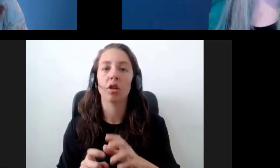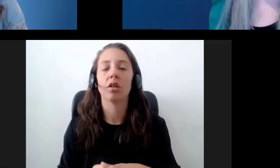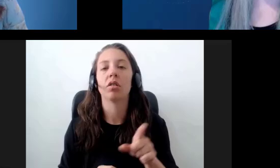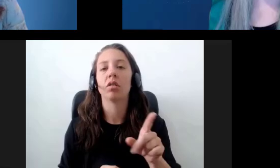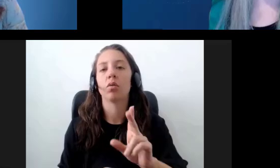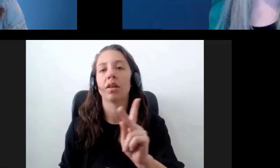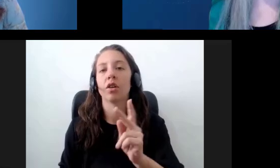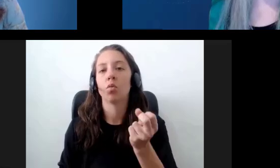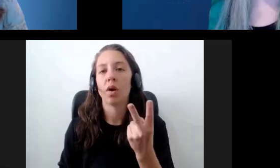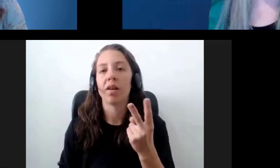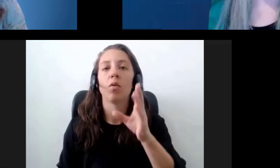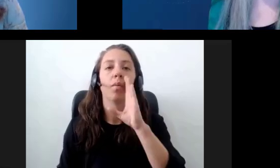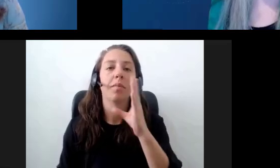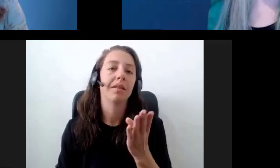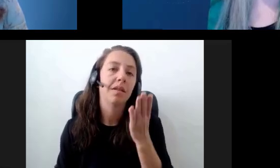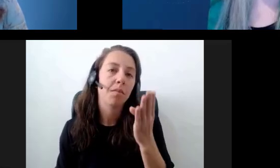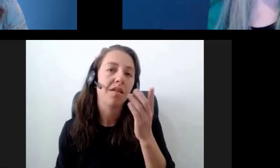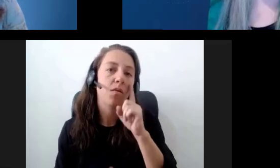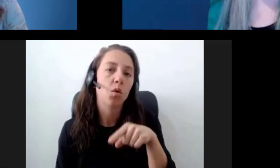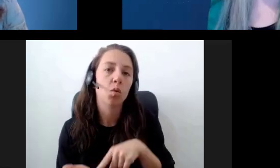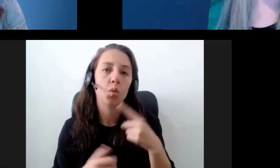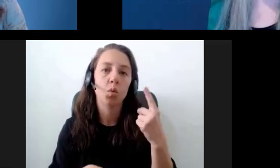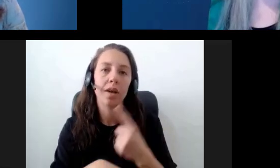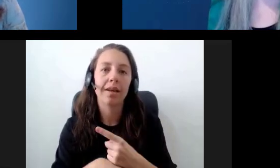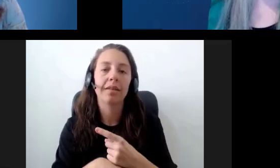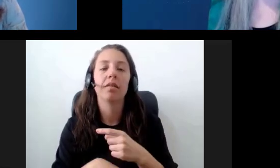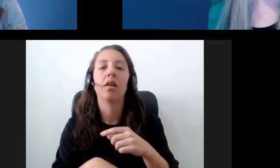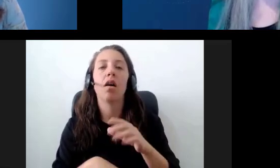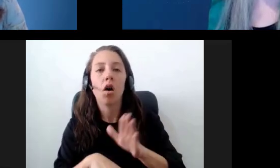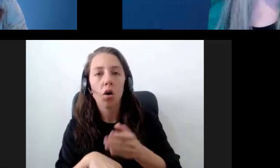submitted for due dates on or after January 25th, 2025.